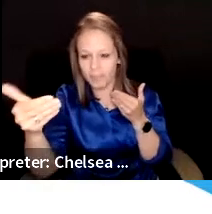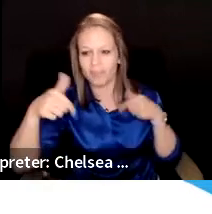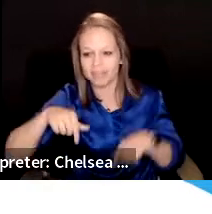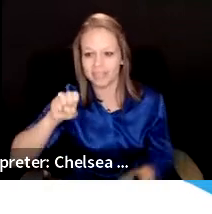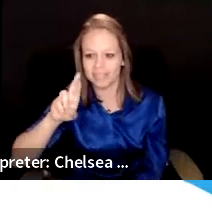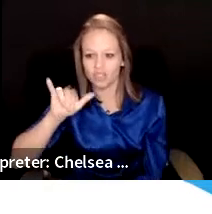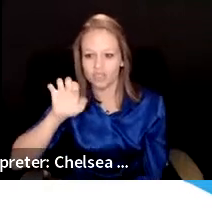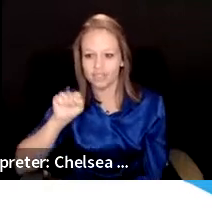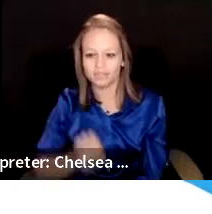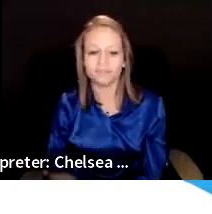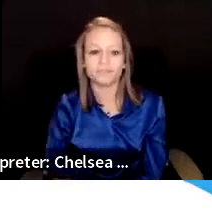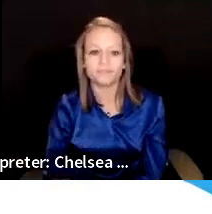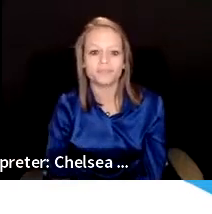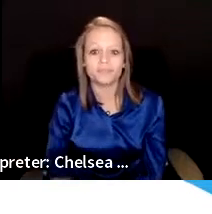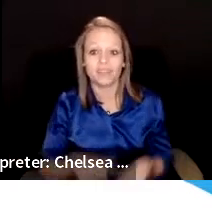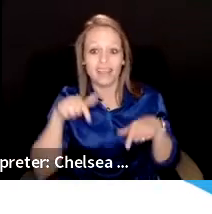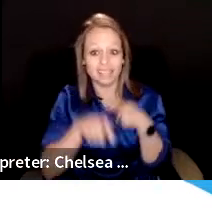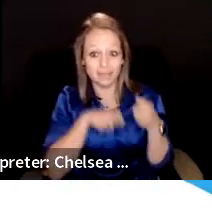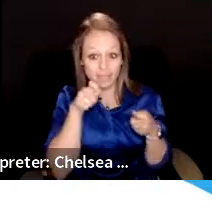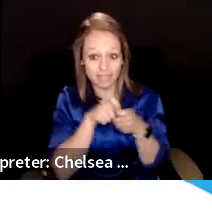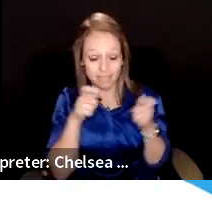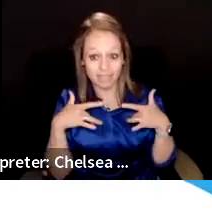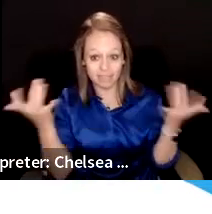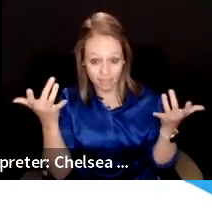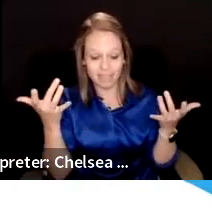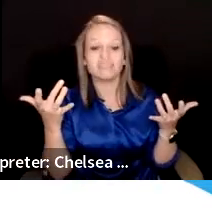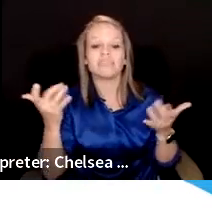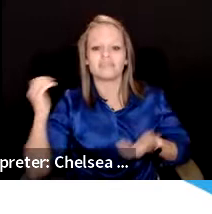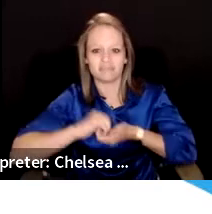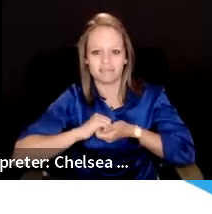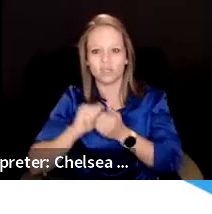This specific event